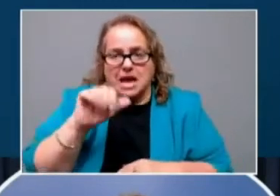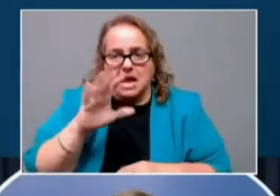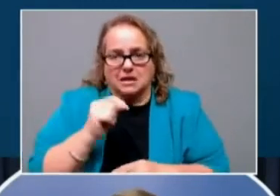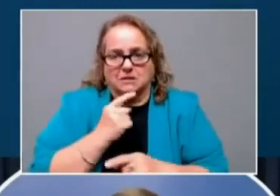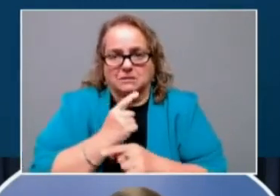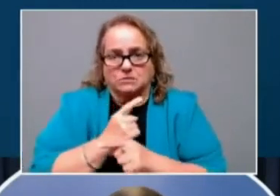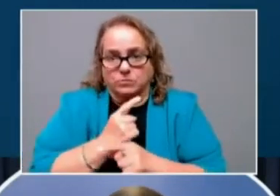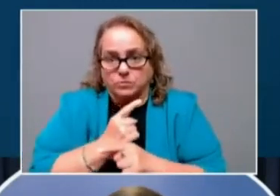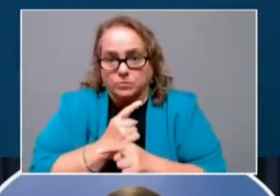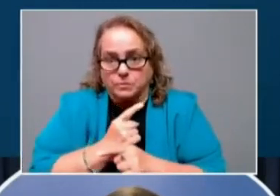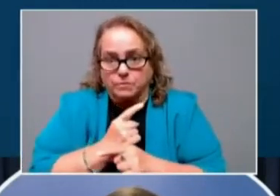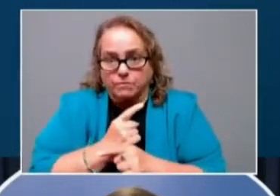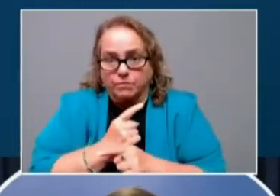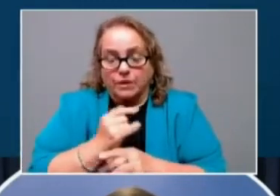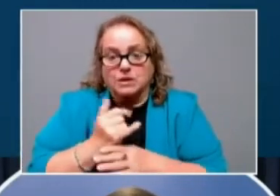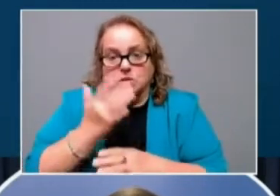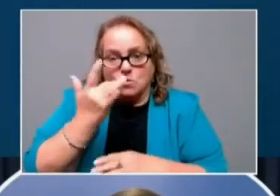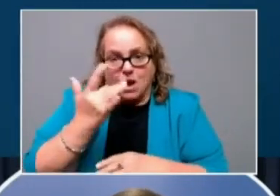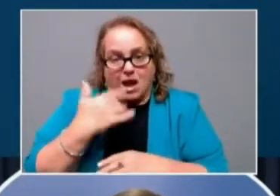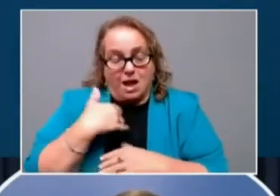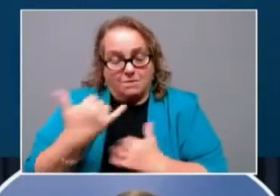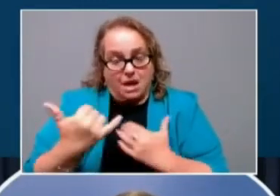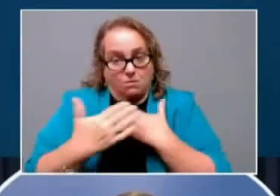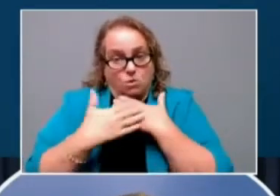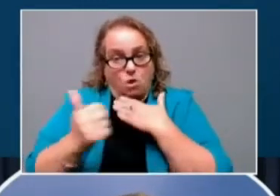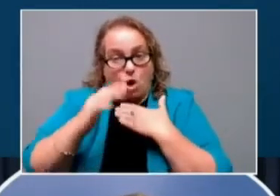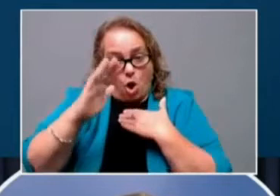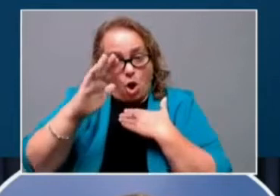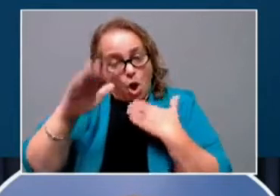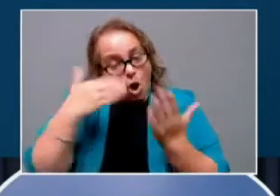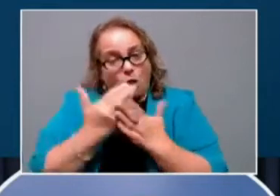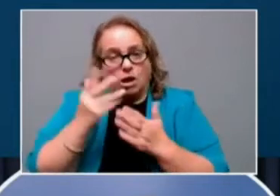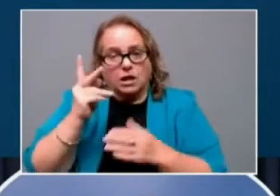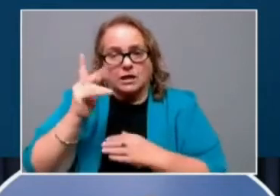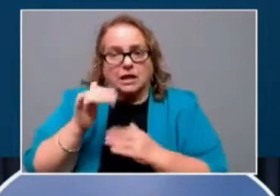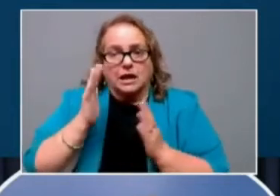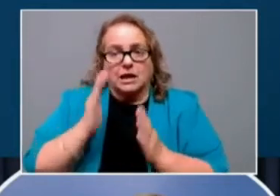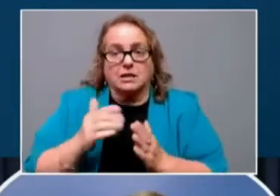on every Kentucky in, we're at the point where only you can make the